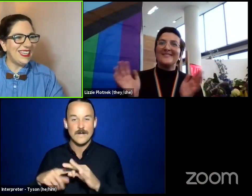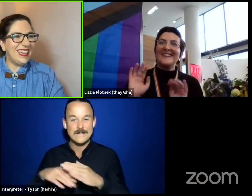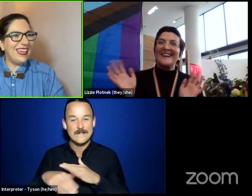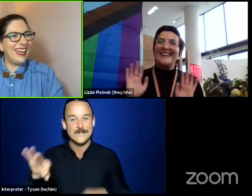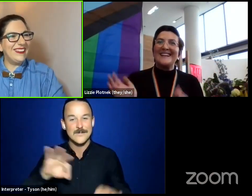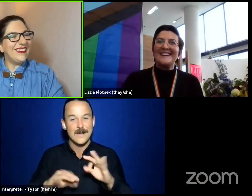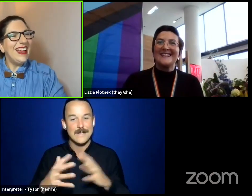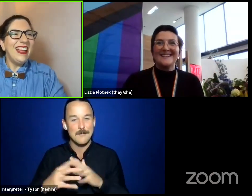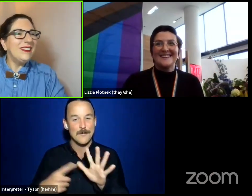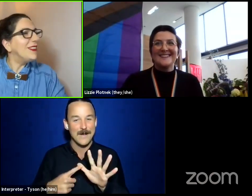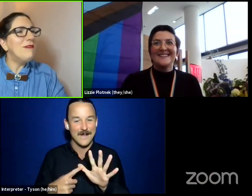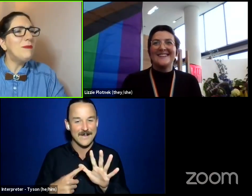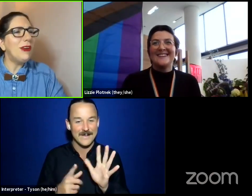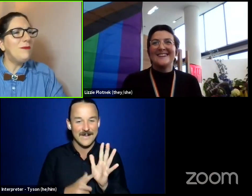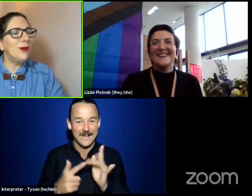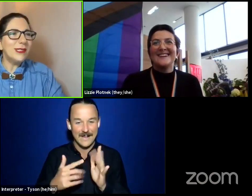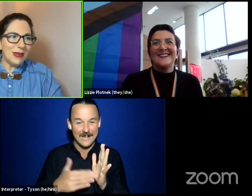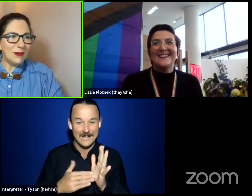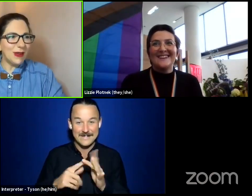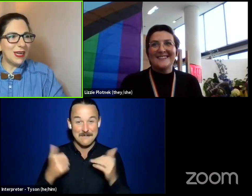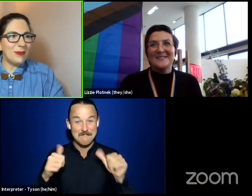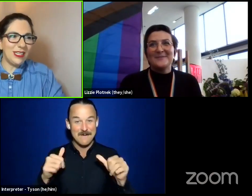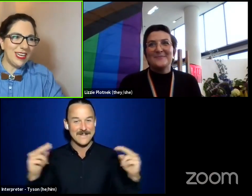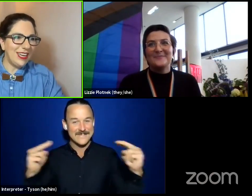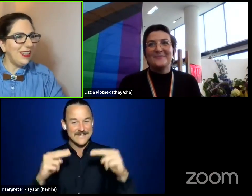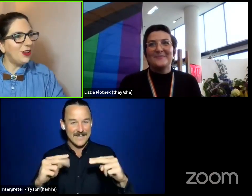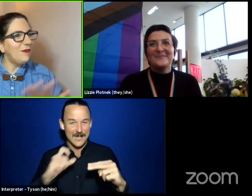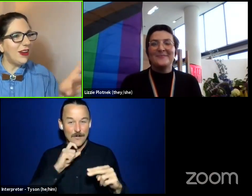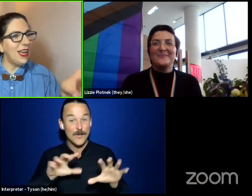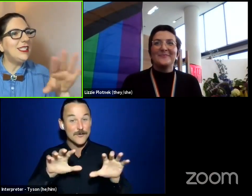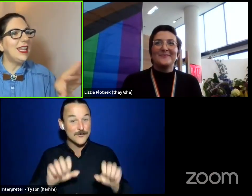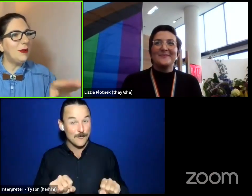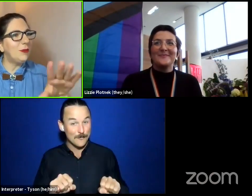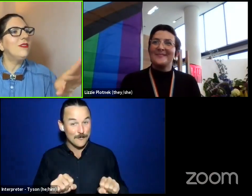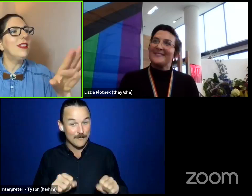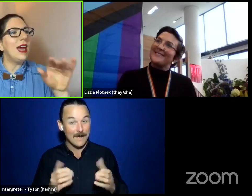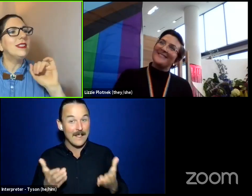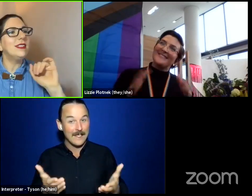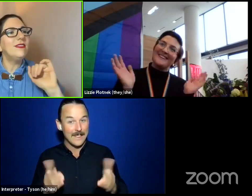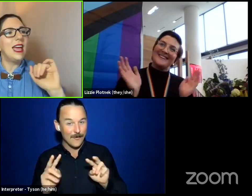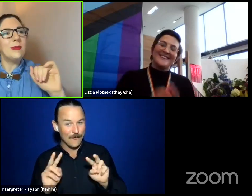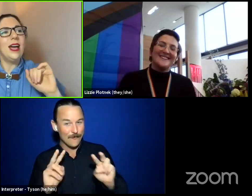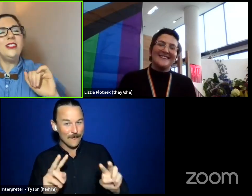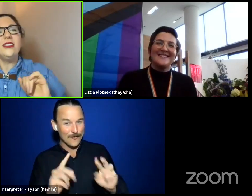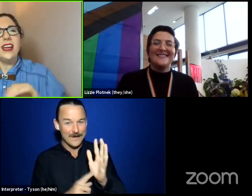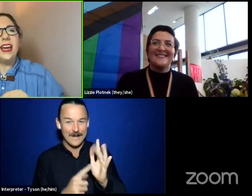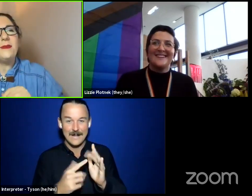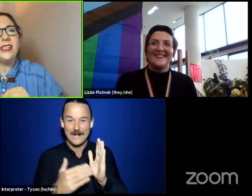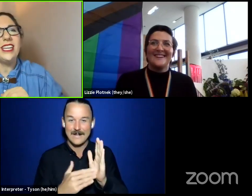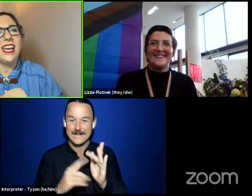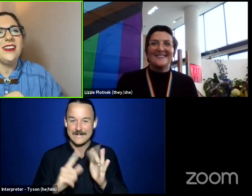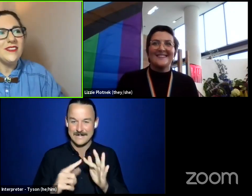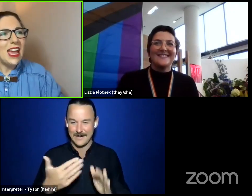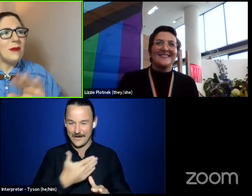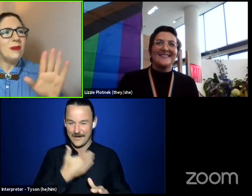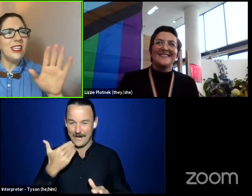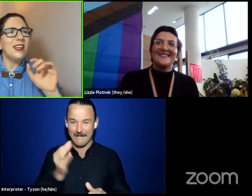community amongst squeezing stem. STEM. They are you Alice. ave a brief pause so everyone can ave a brief pause so everyone can appreciate very much set up with the flowers and the flag